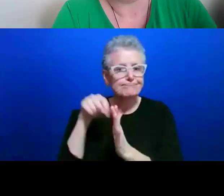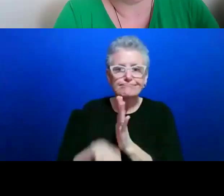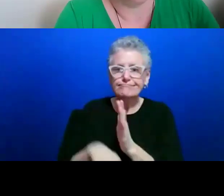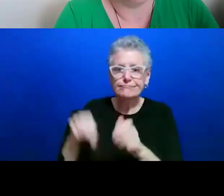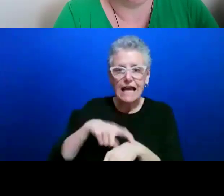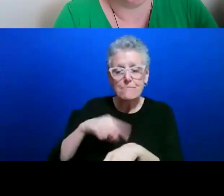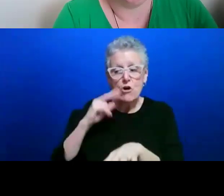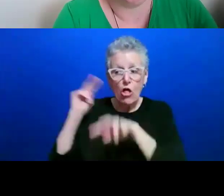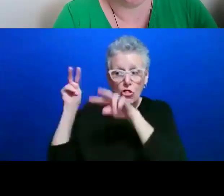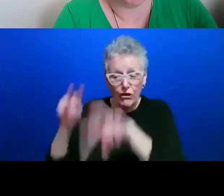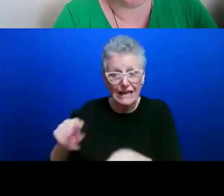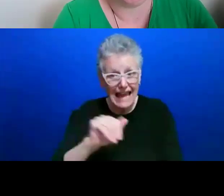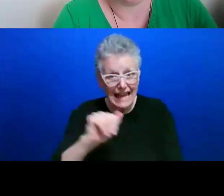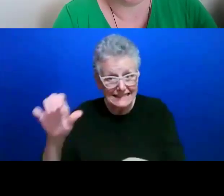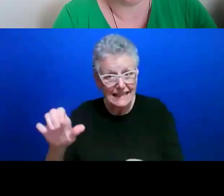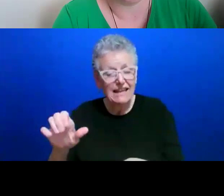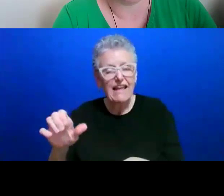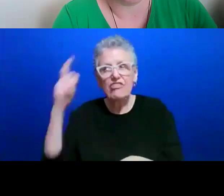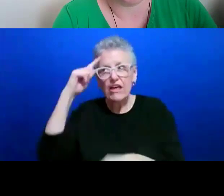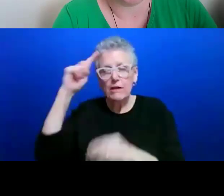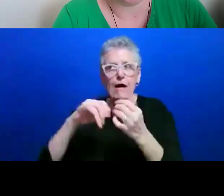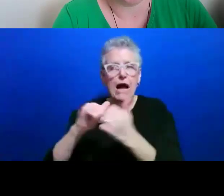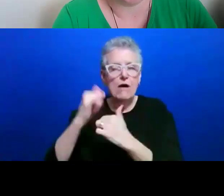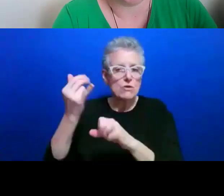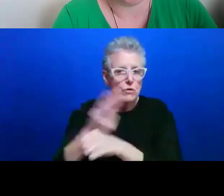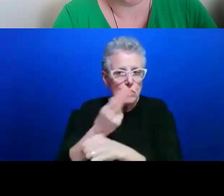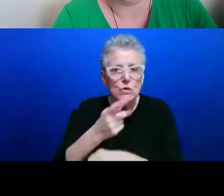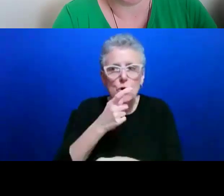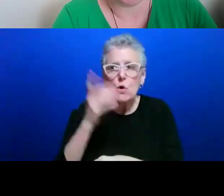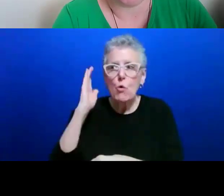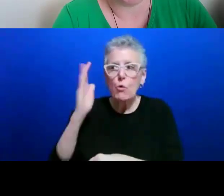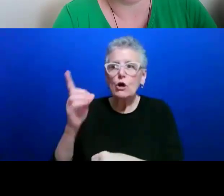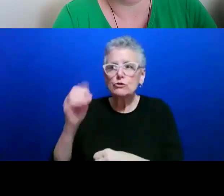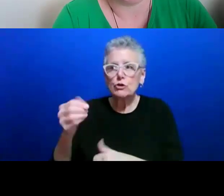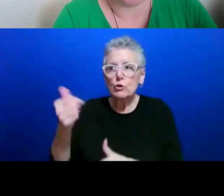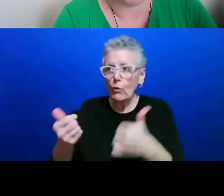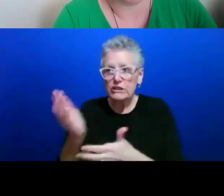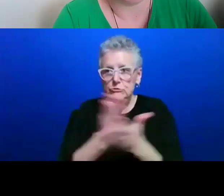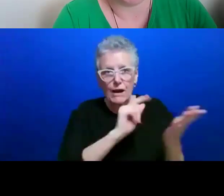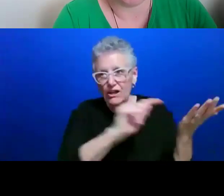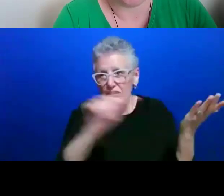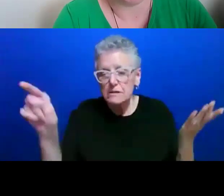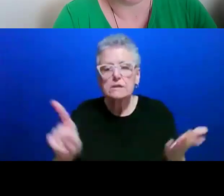and really thinking about implementation and who is going to do what has been incredibly helpful.